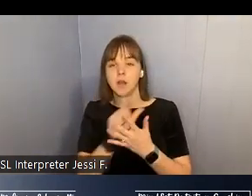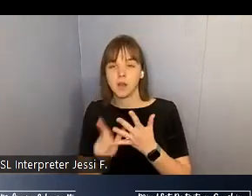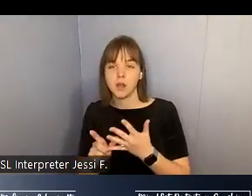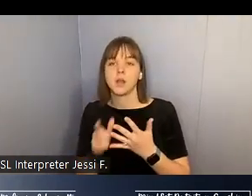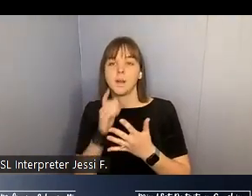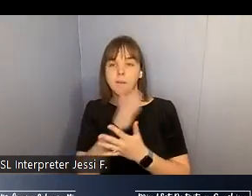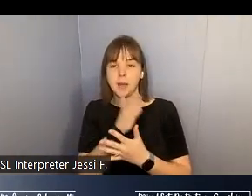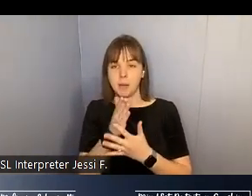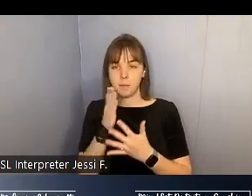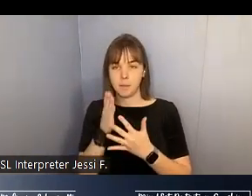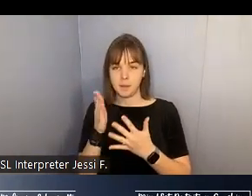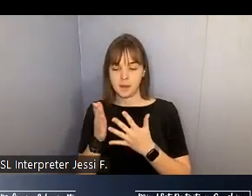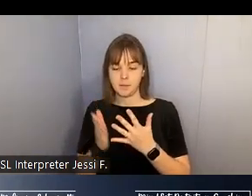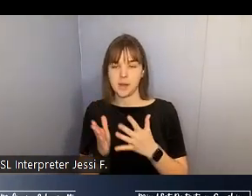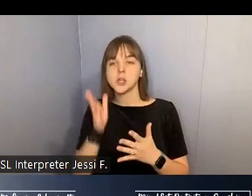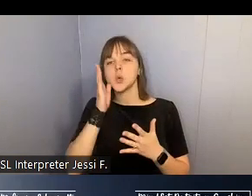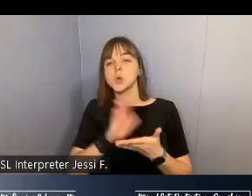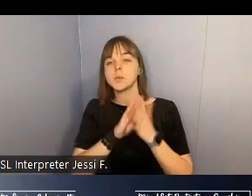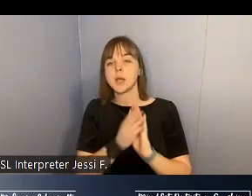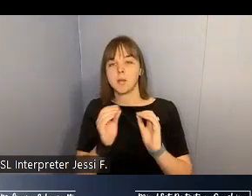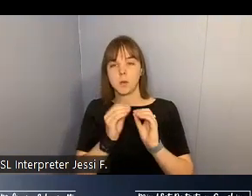teachings, accountability, your success rate goes through the roof.